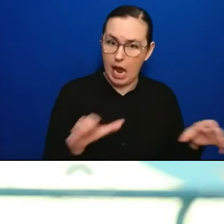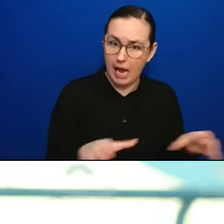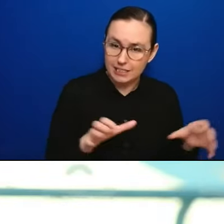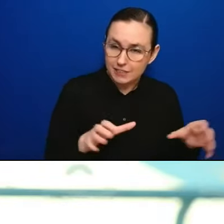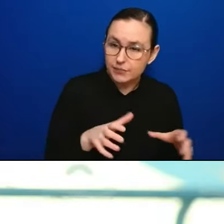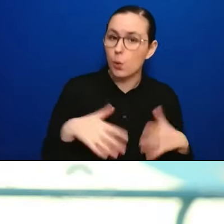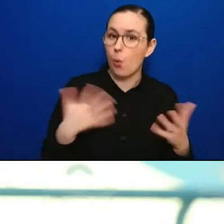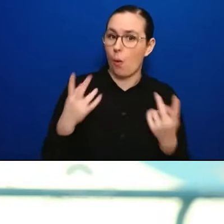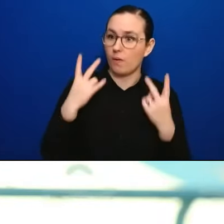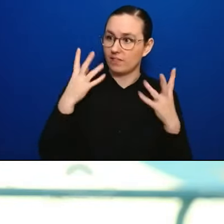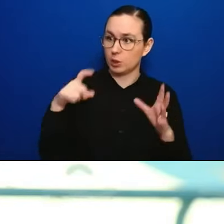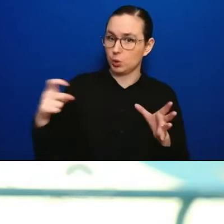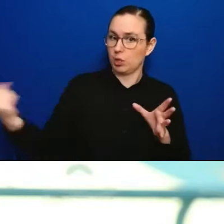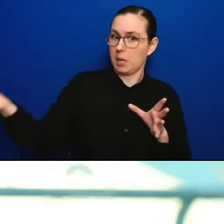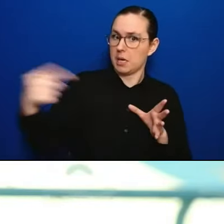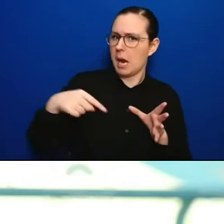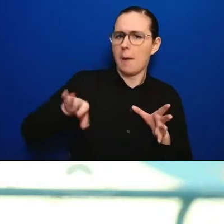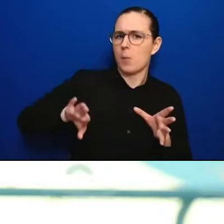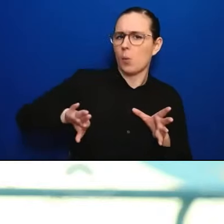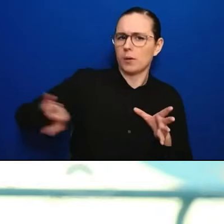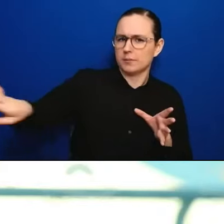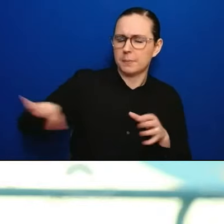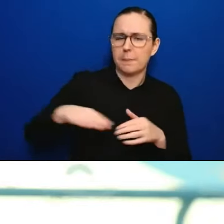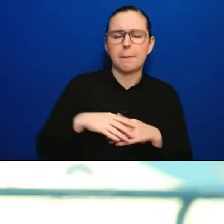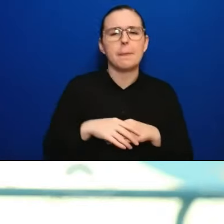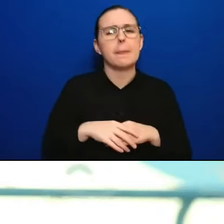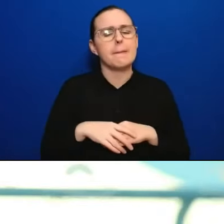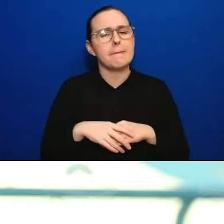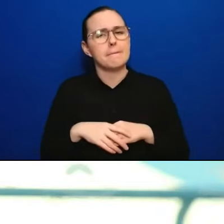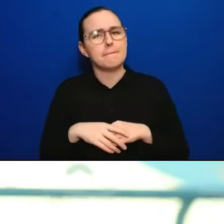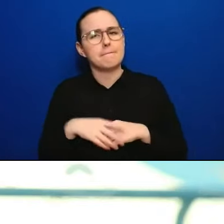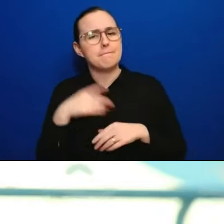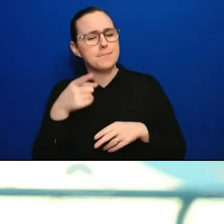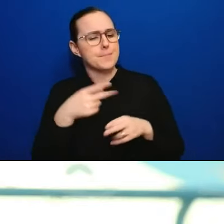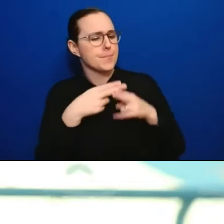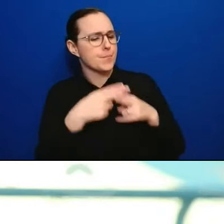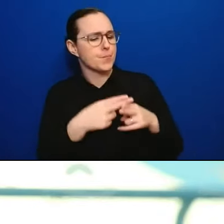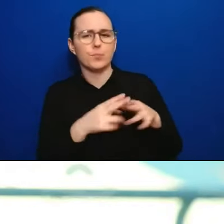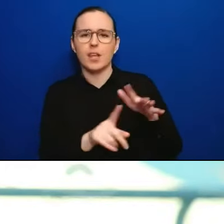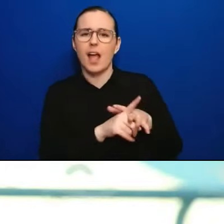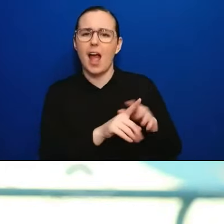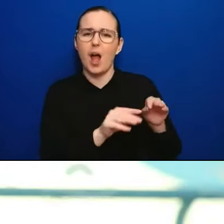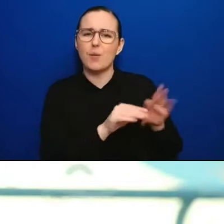would continue to go to activities or whether visitors